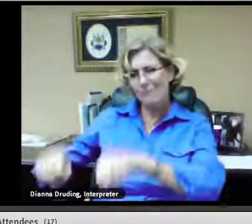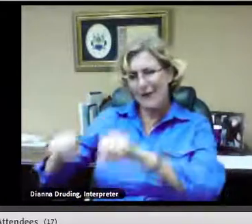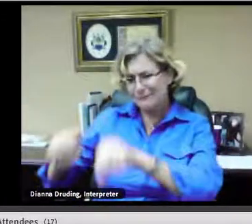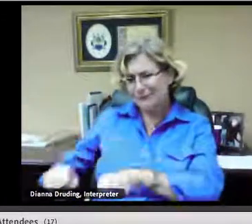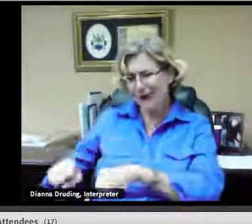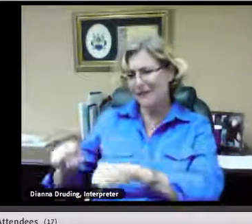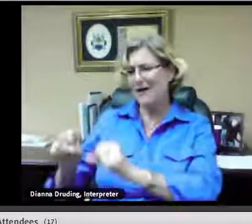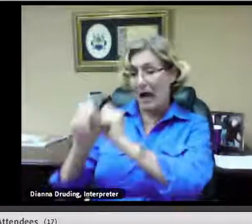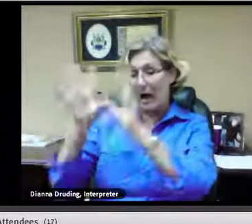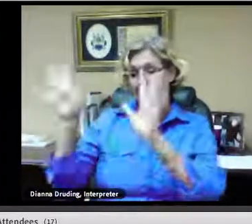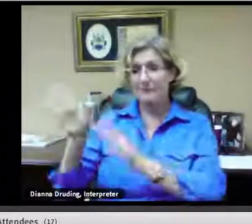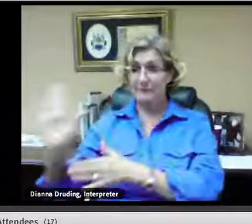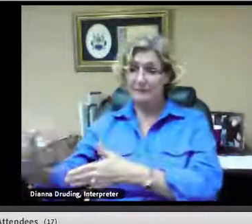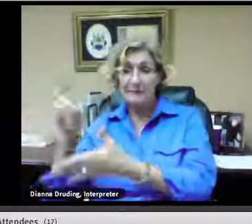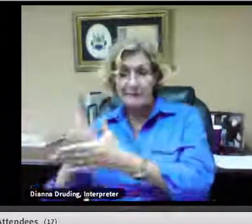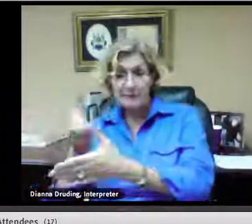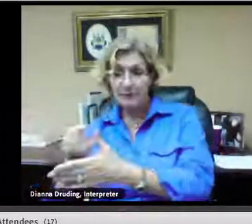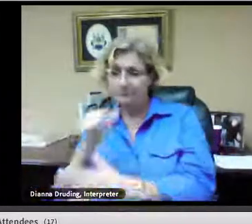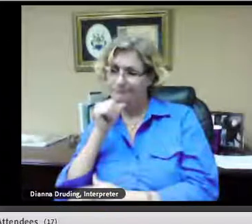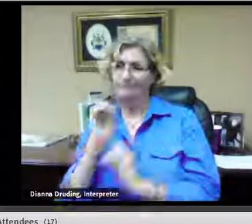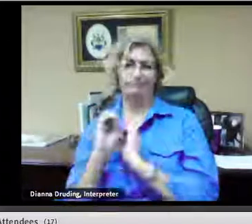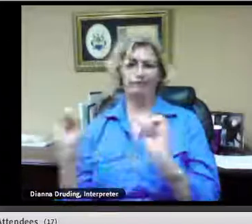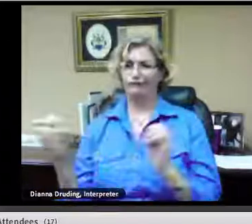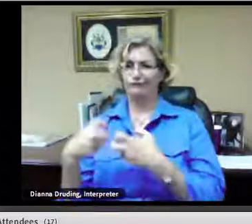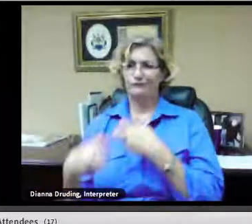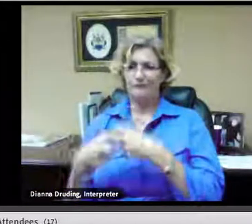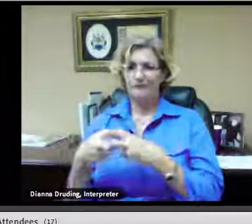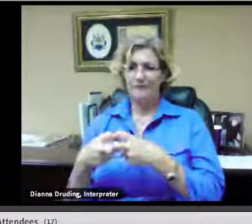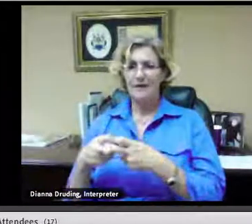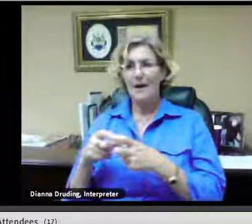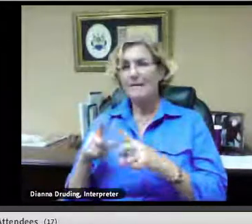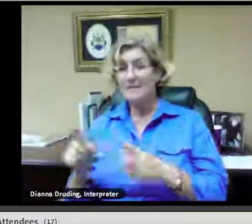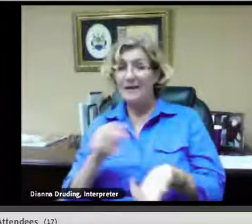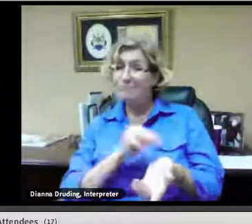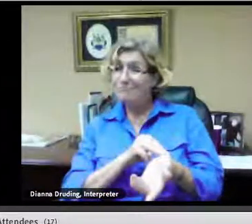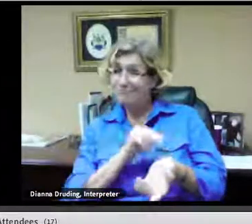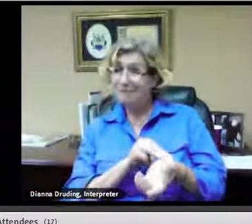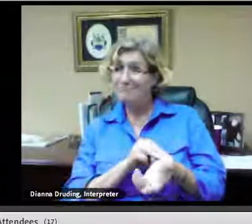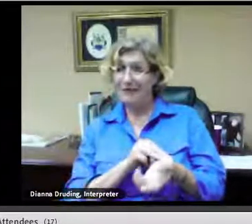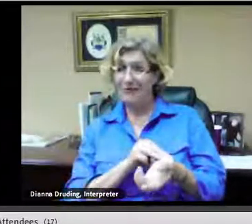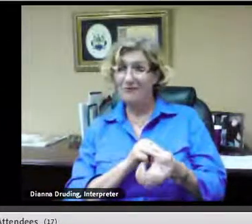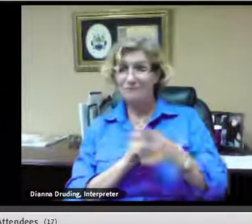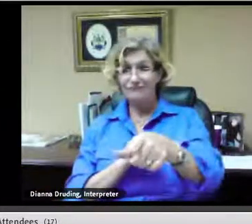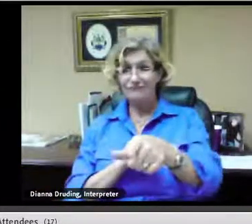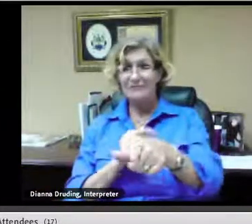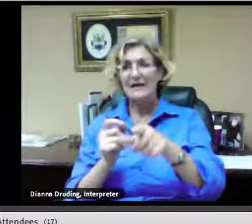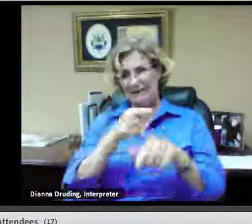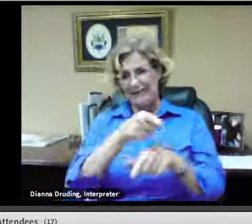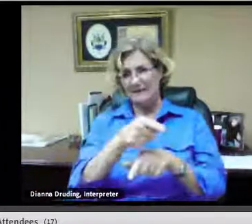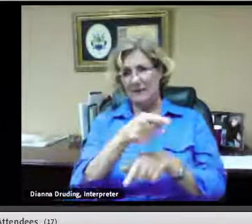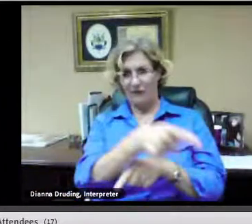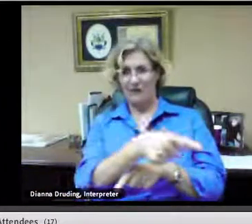But, you know, this medical model of disability, as this next slide shows, shows you that, you know, putting the disability at the center